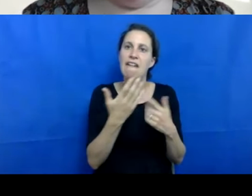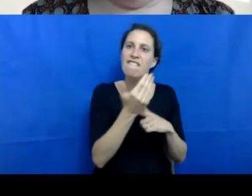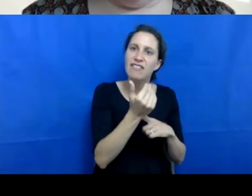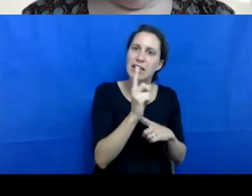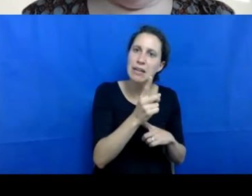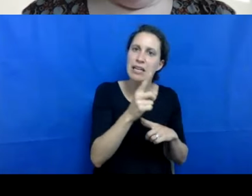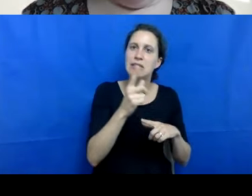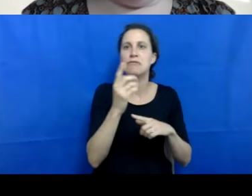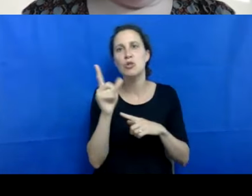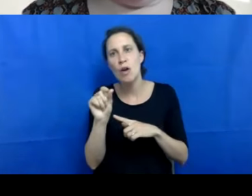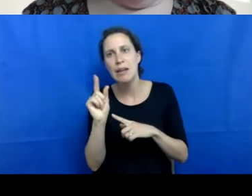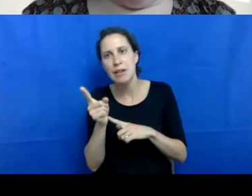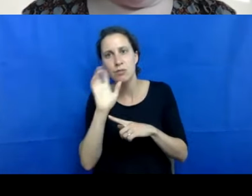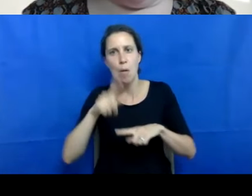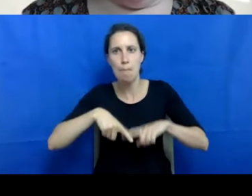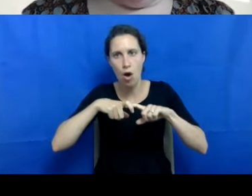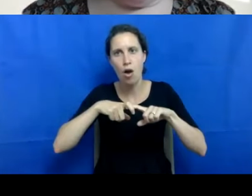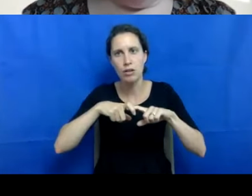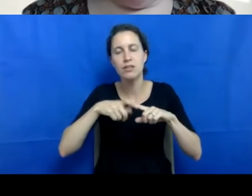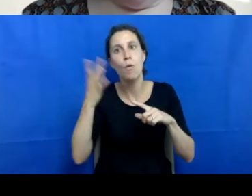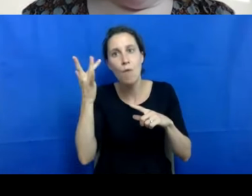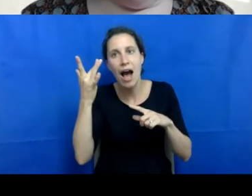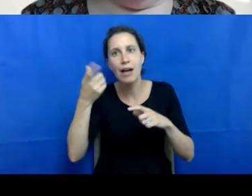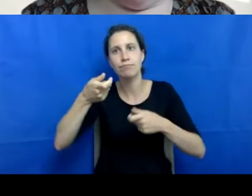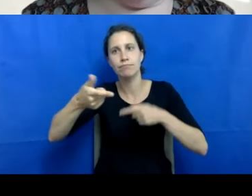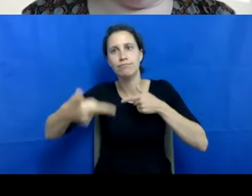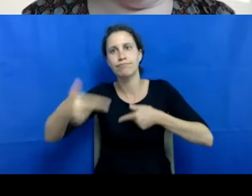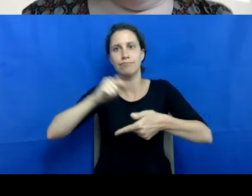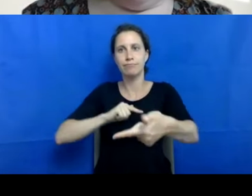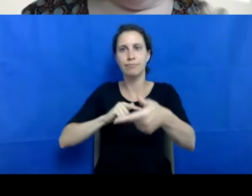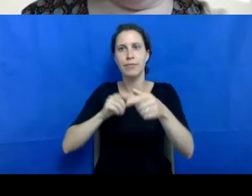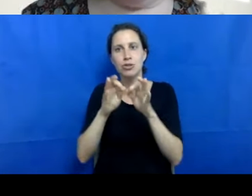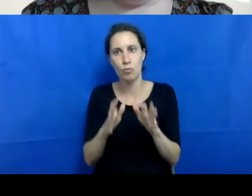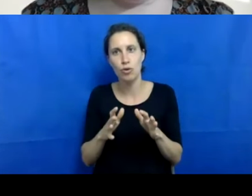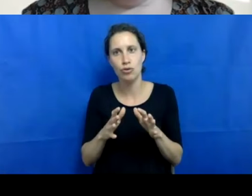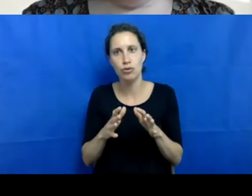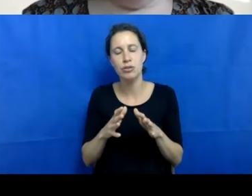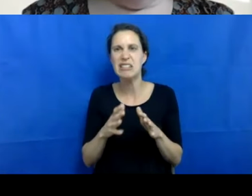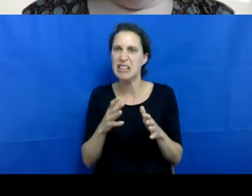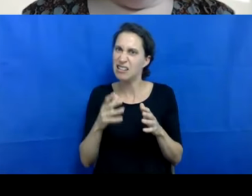ASL interpreters typically work in pairs.